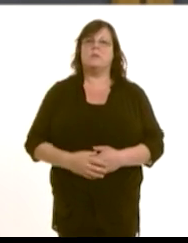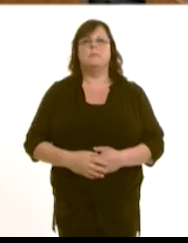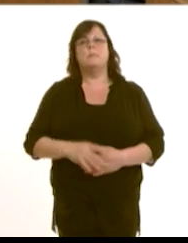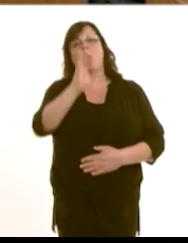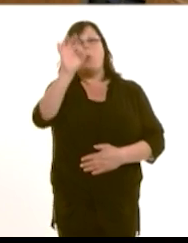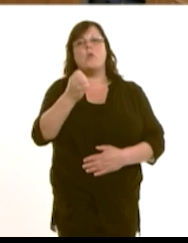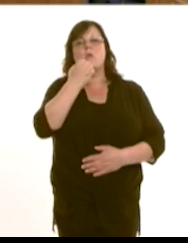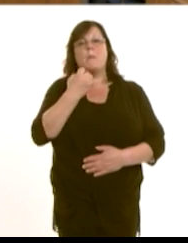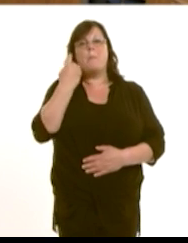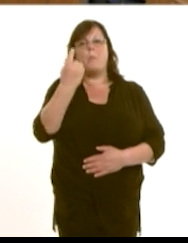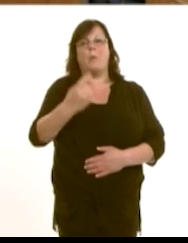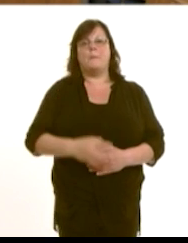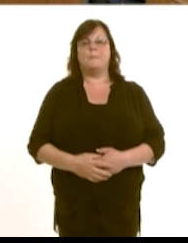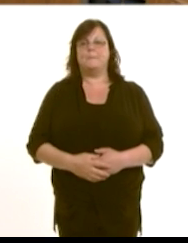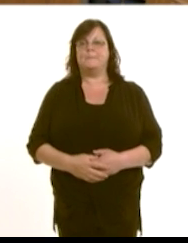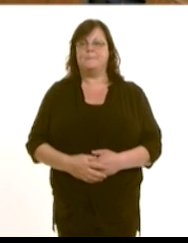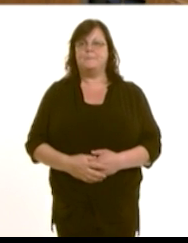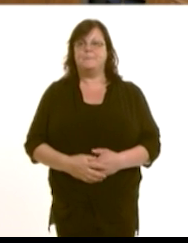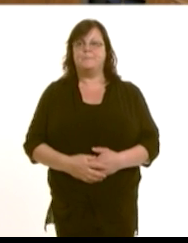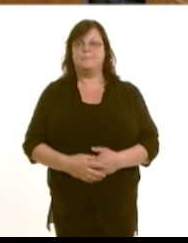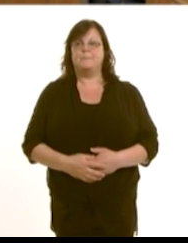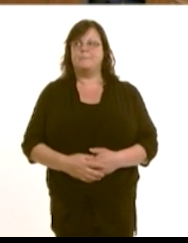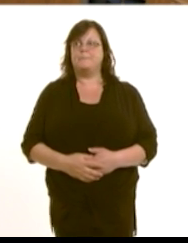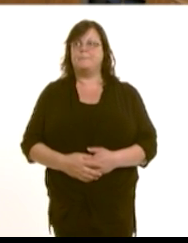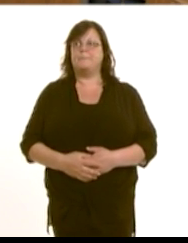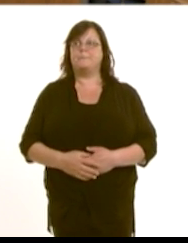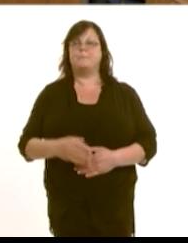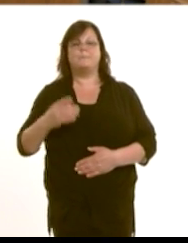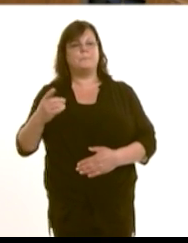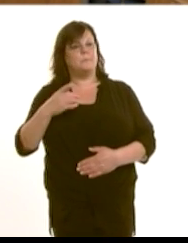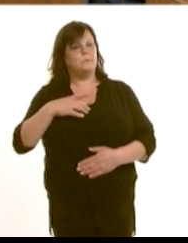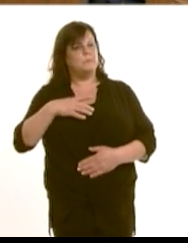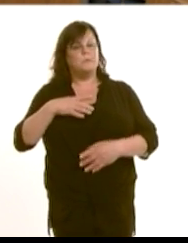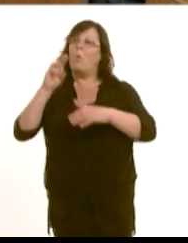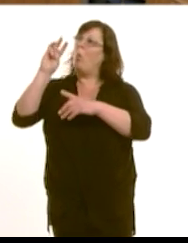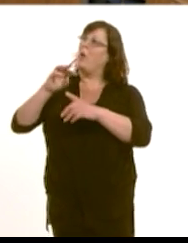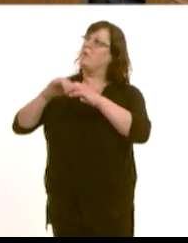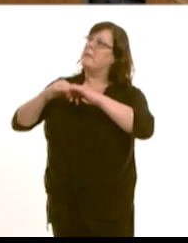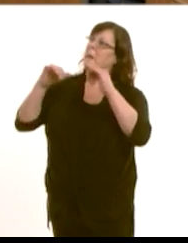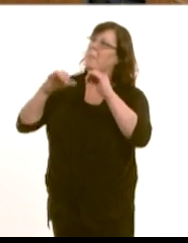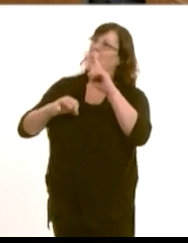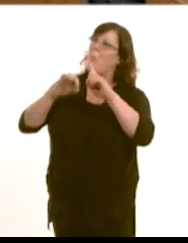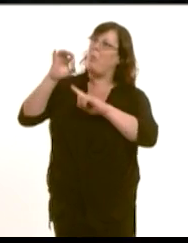How is the Welsh Government improving access to health services in Montgomeryshire?